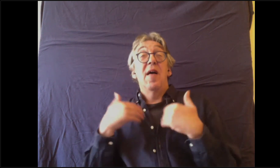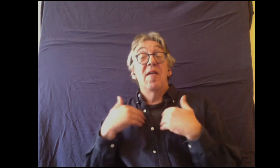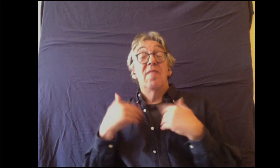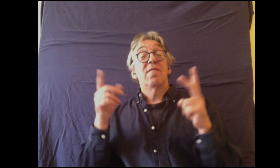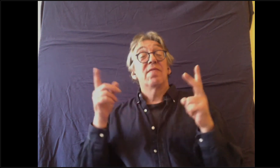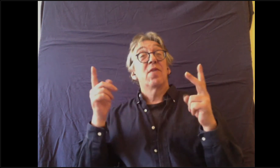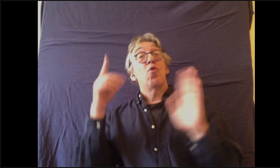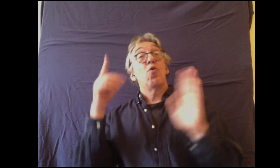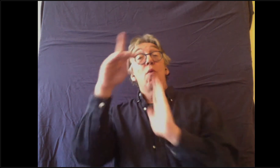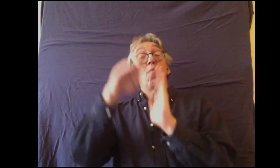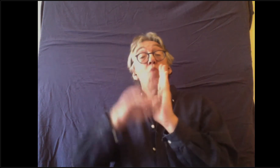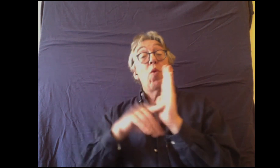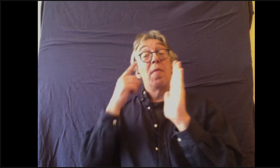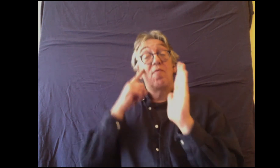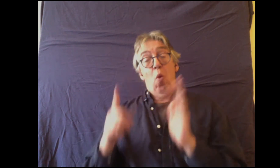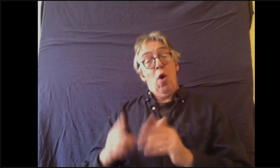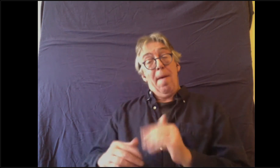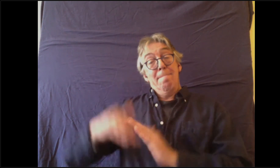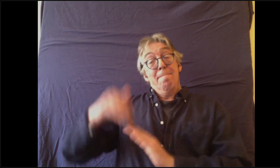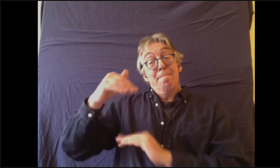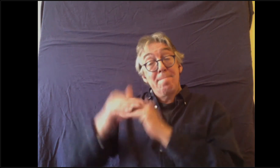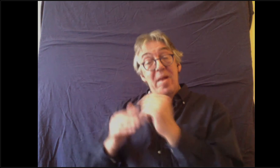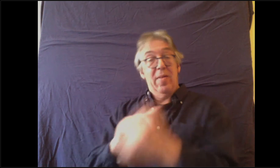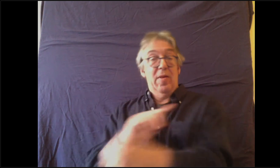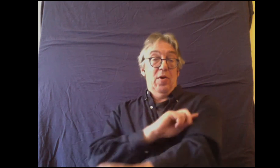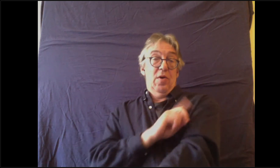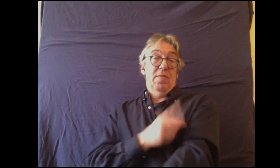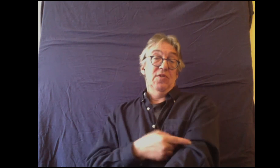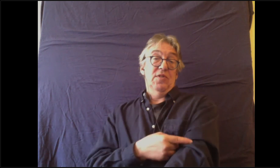And it's very important to build organizations to understand